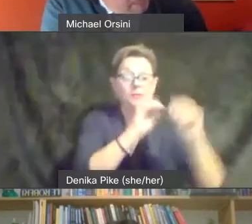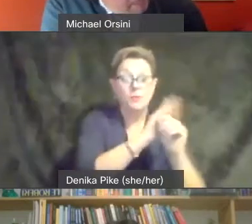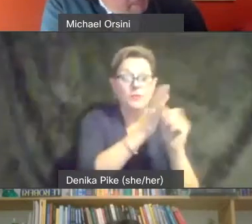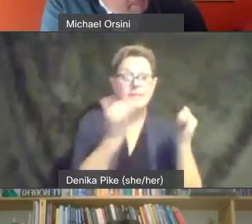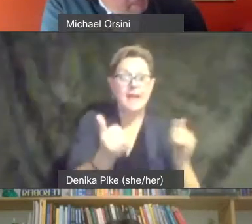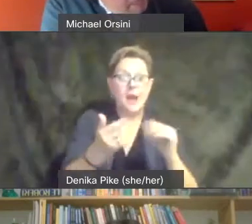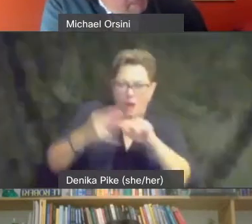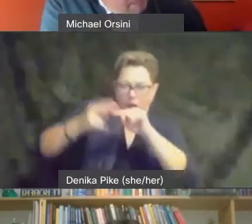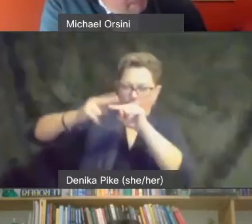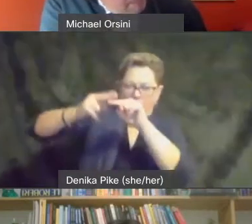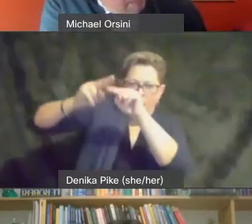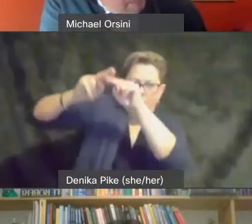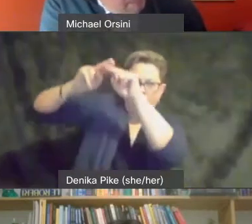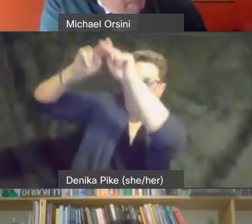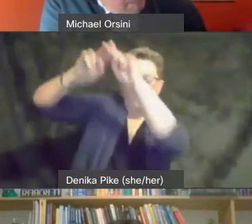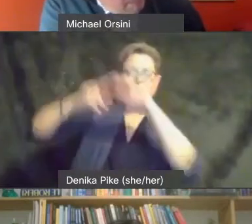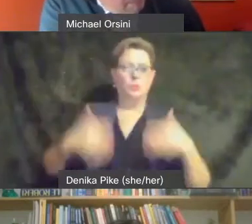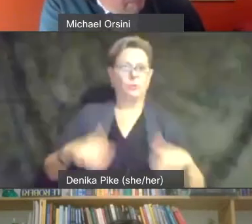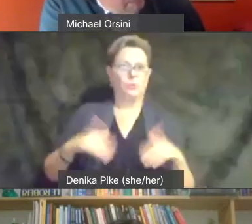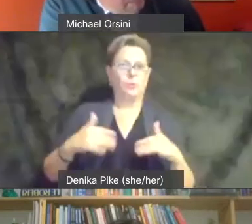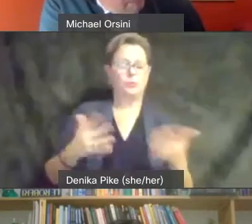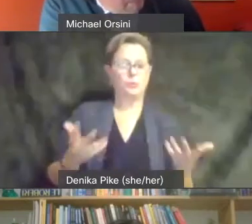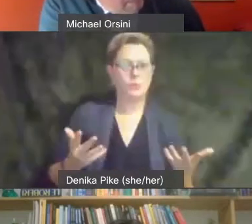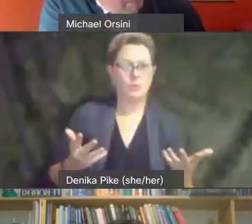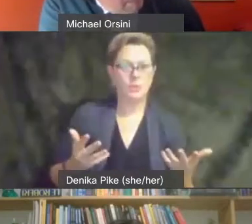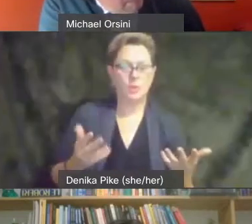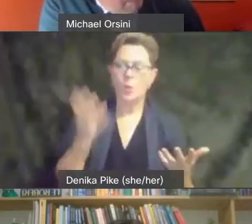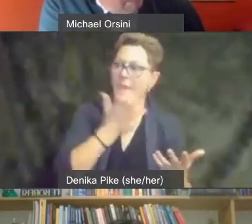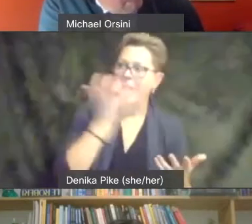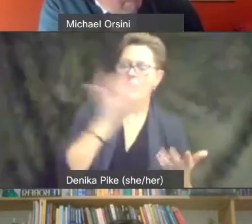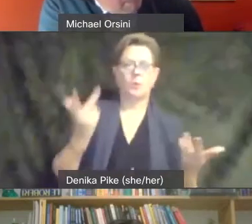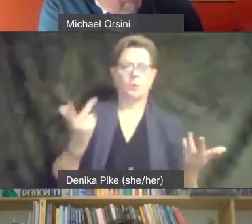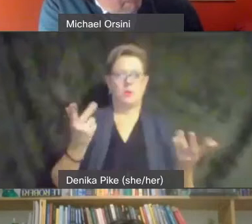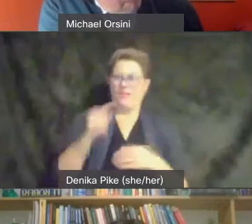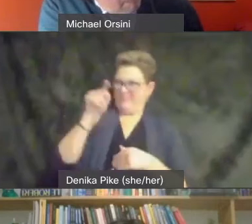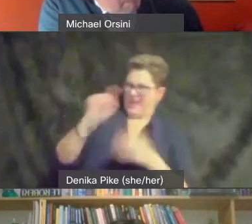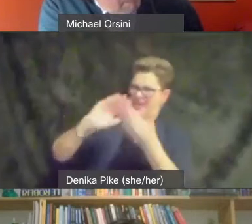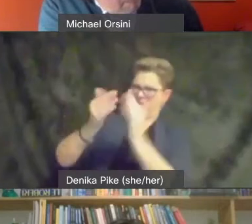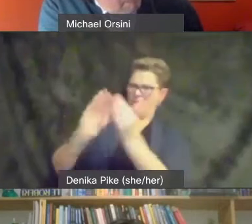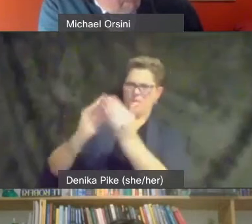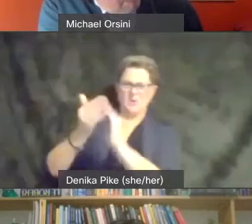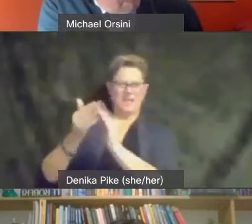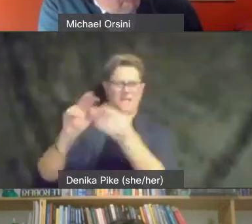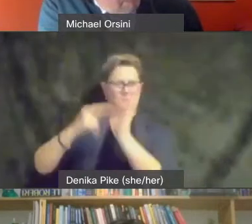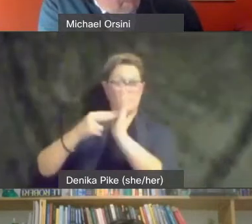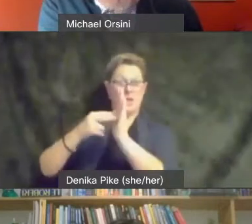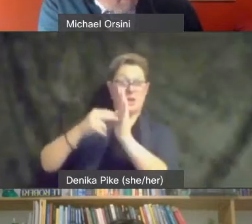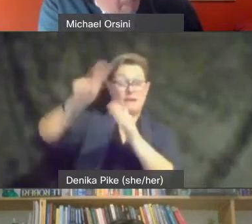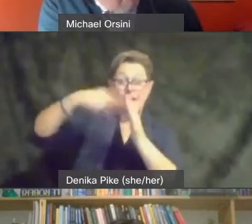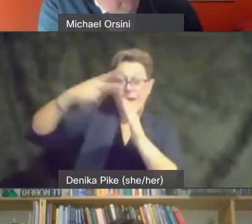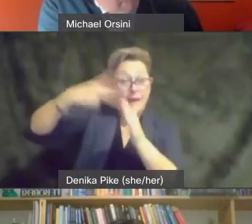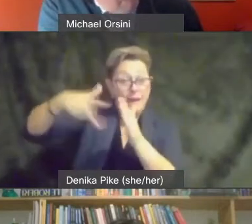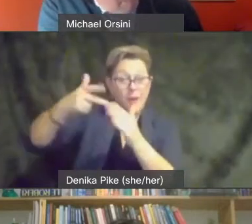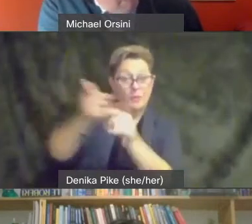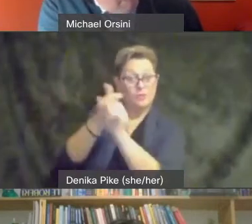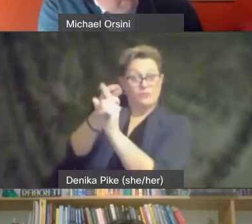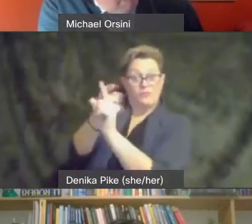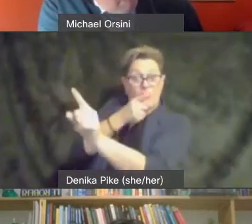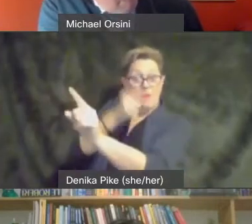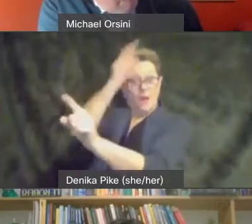And we're seeing the consequences now, a massive explosion in case numbers in the community, that several hours away from the only hospital in that territory. What do we do in that situation?